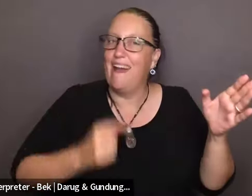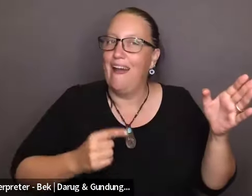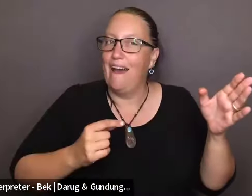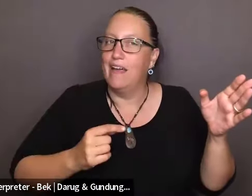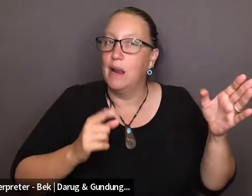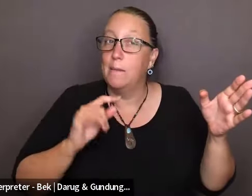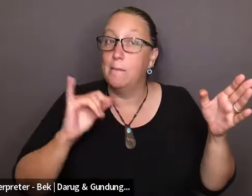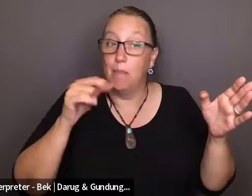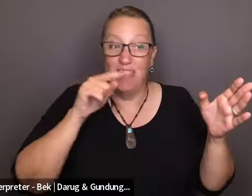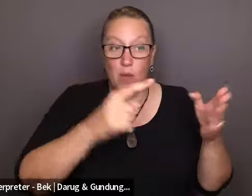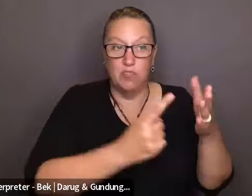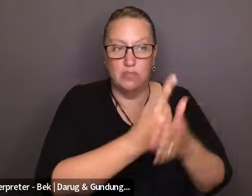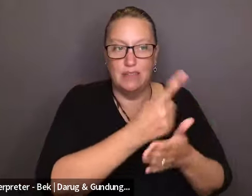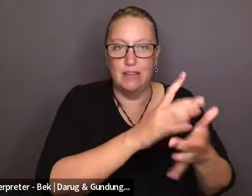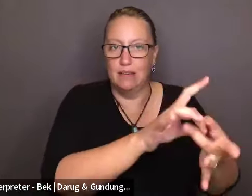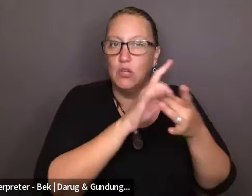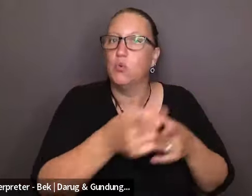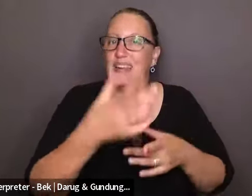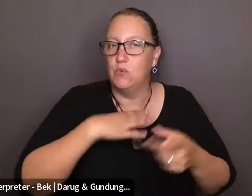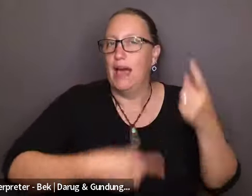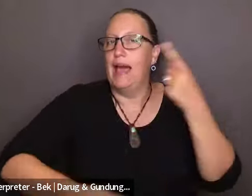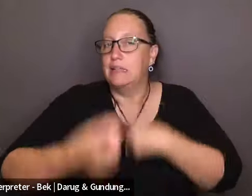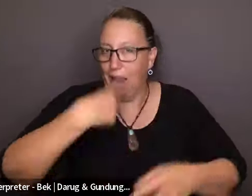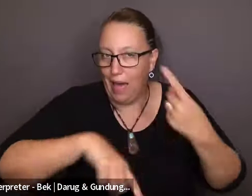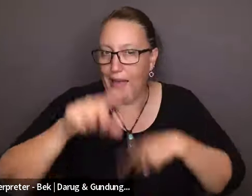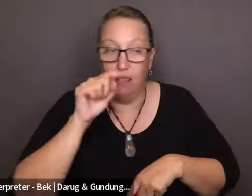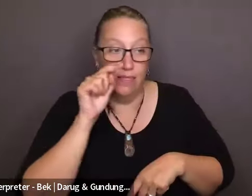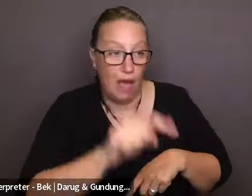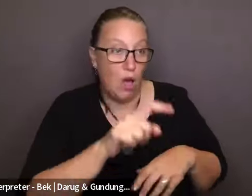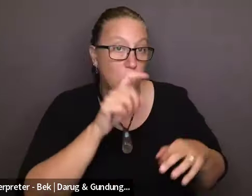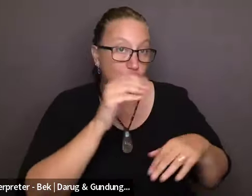agenda. So there is the opportunity to do things quite specific that may not be mentioned and it's about how